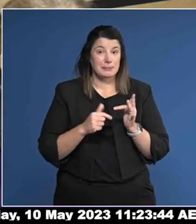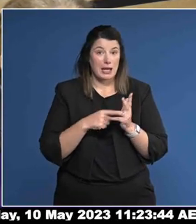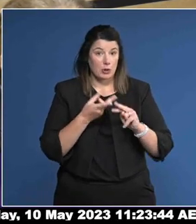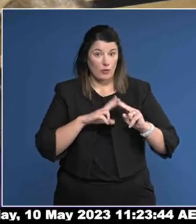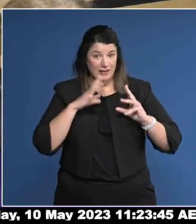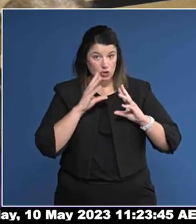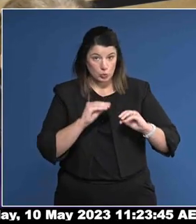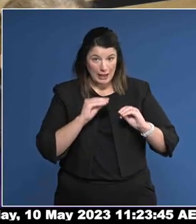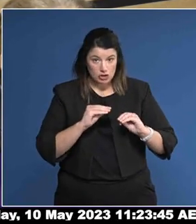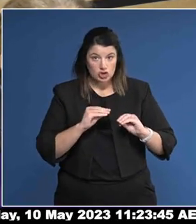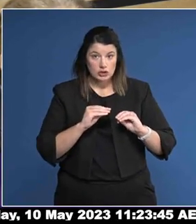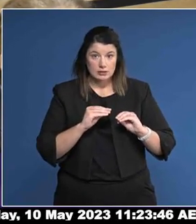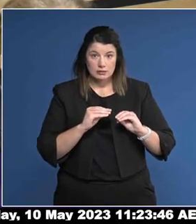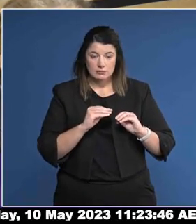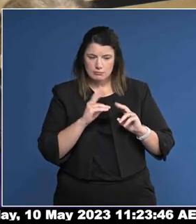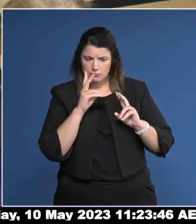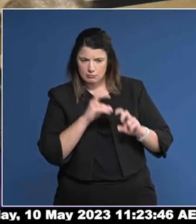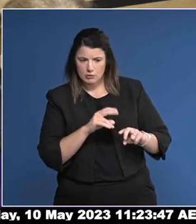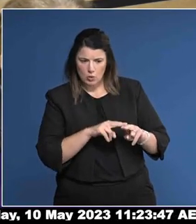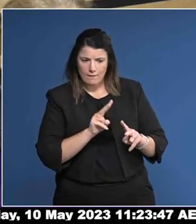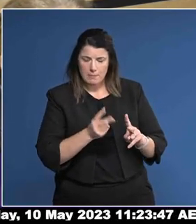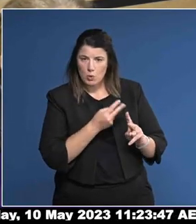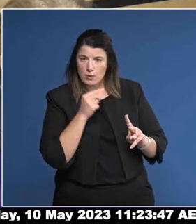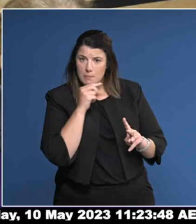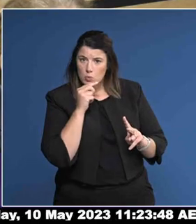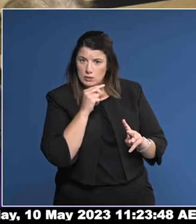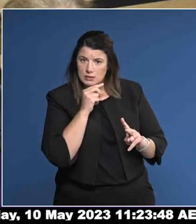circumstances of Kaleb and Jonathon's experience at school?